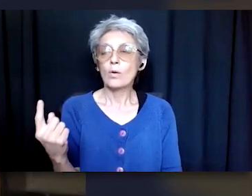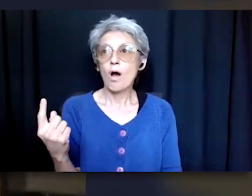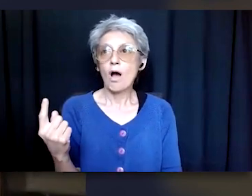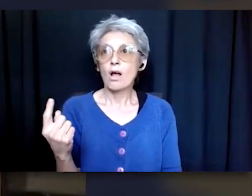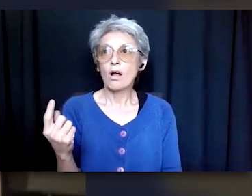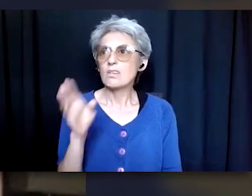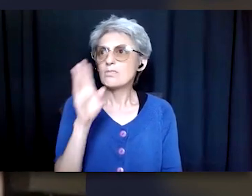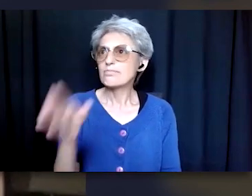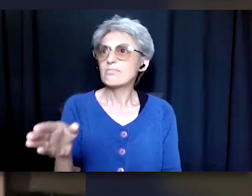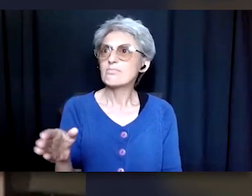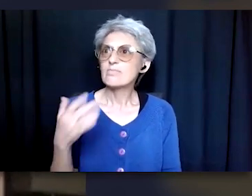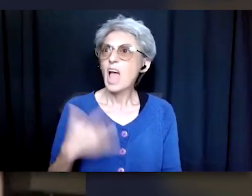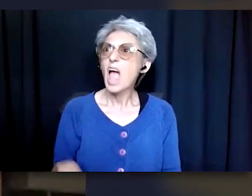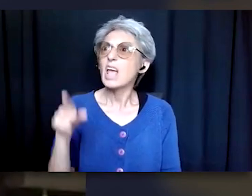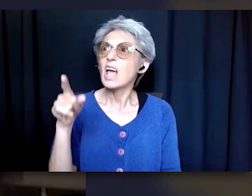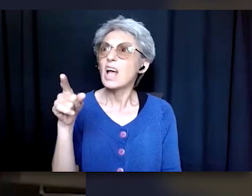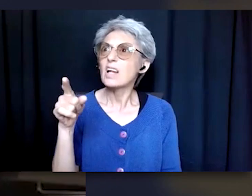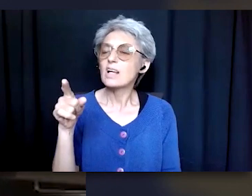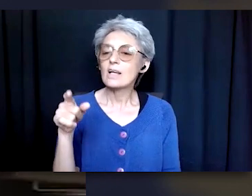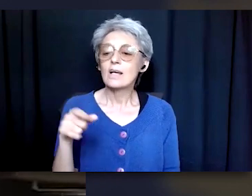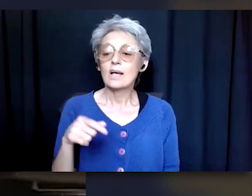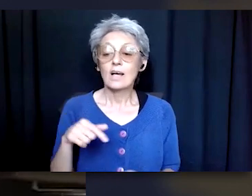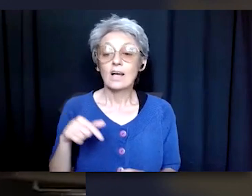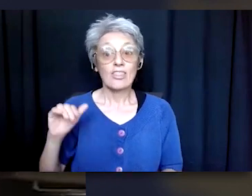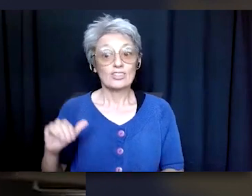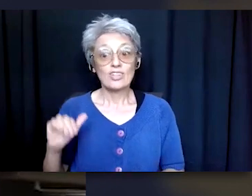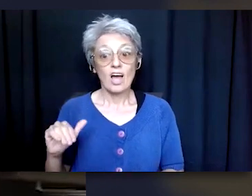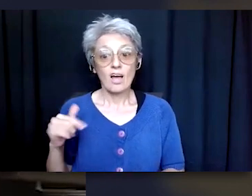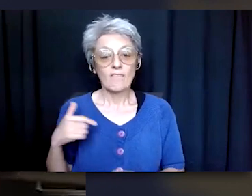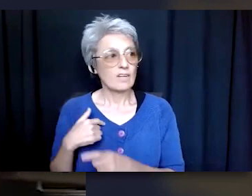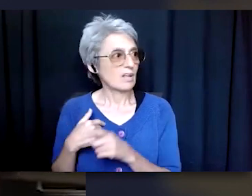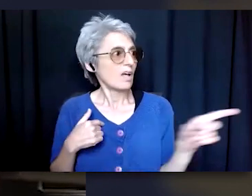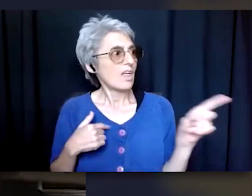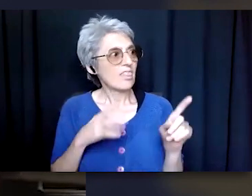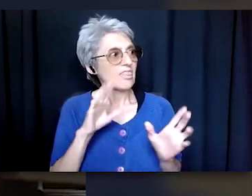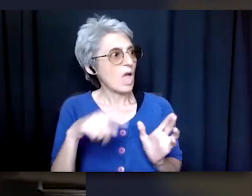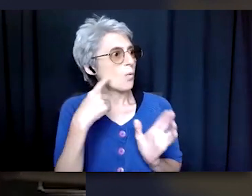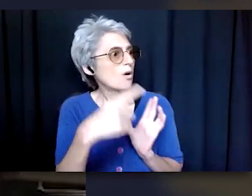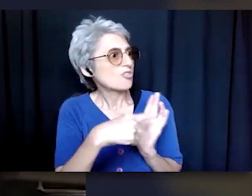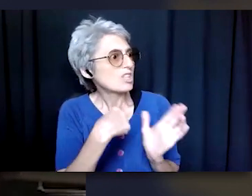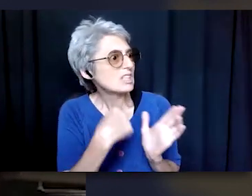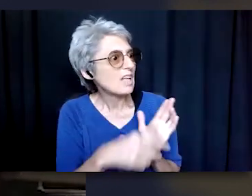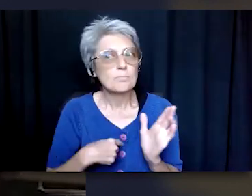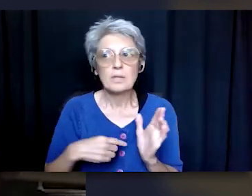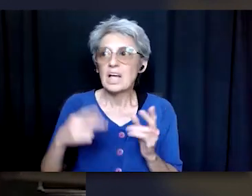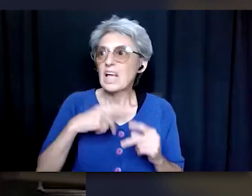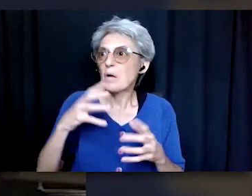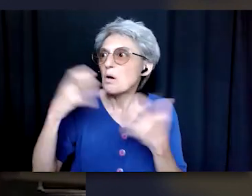anxious about what other people will think of them and not kind of consumed with fear